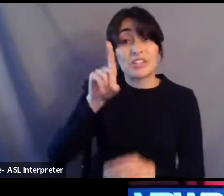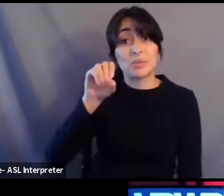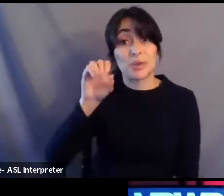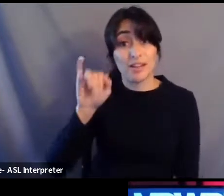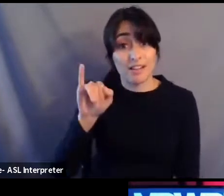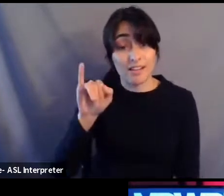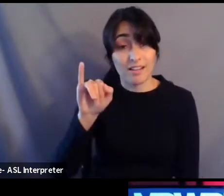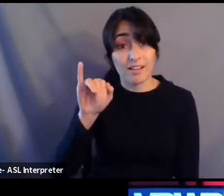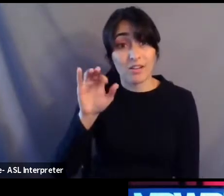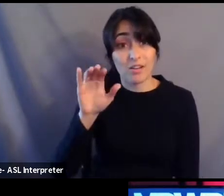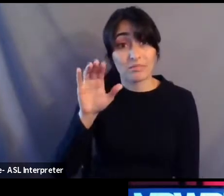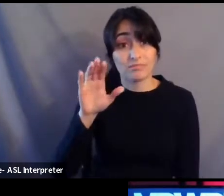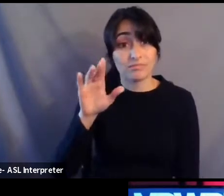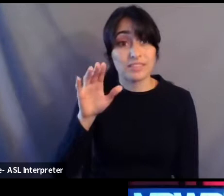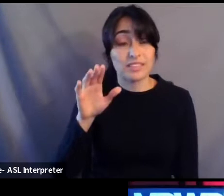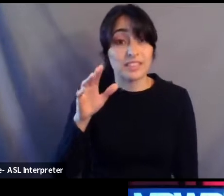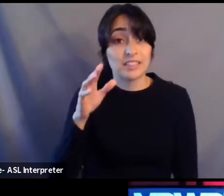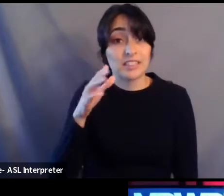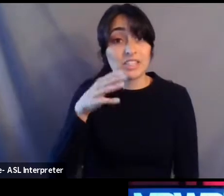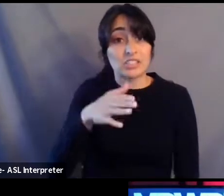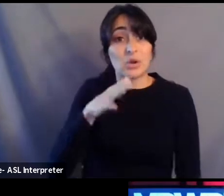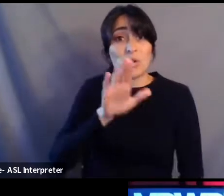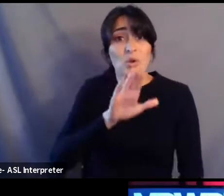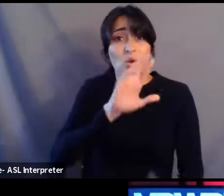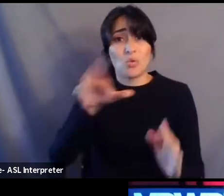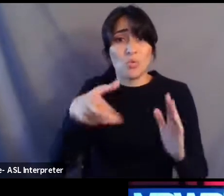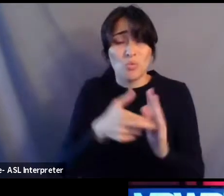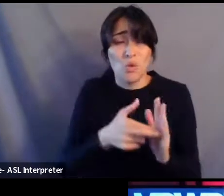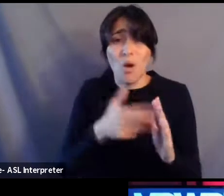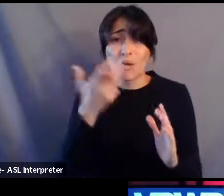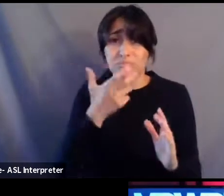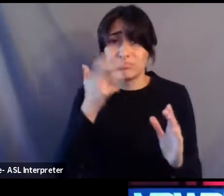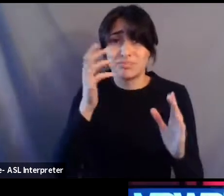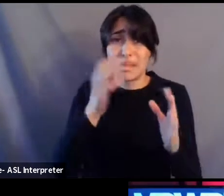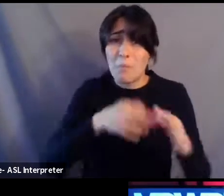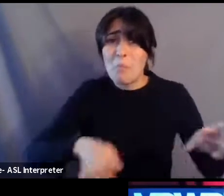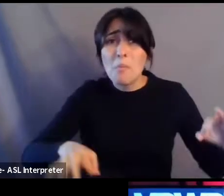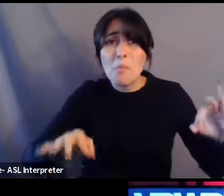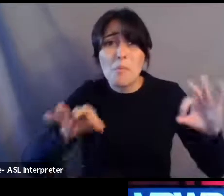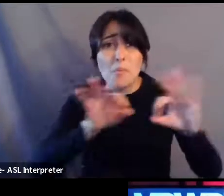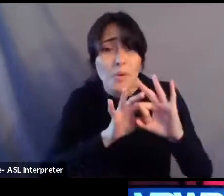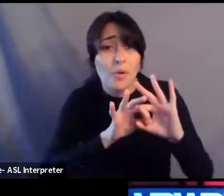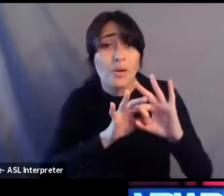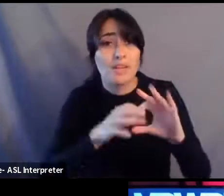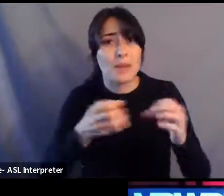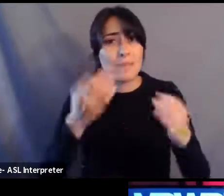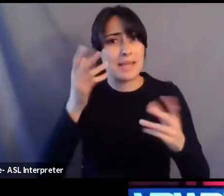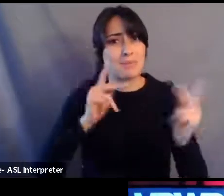That's such a huge and important thing. I don't think a lot of people really understand